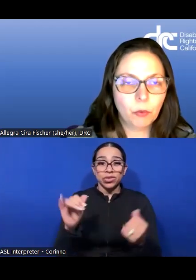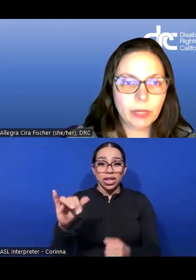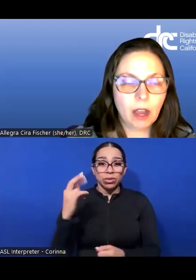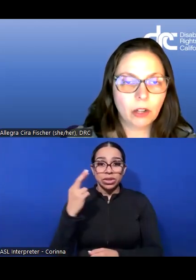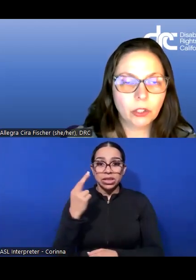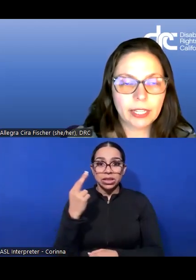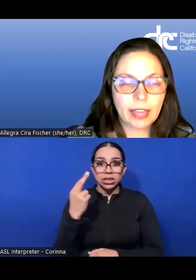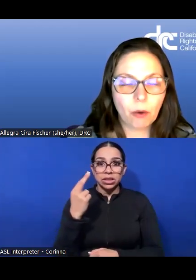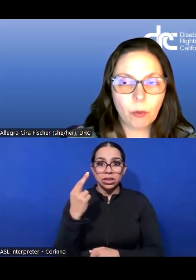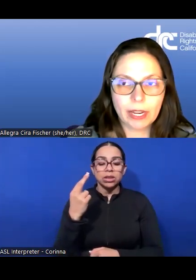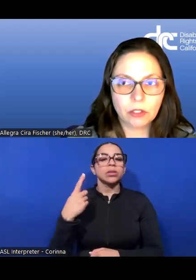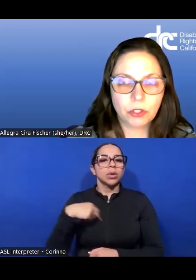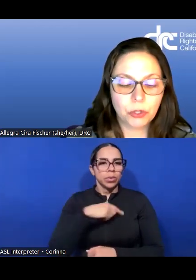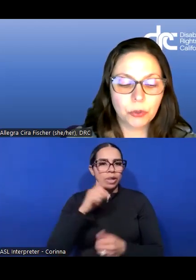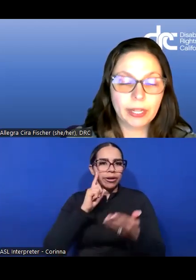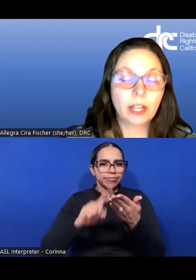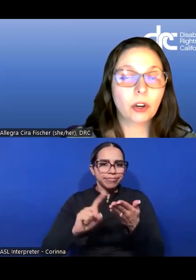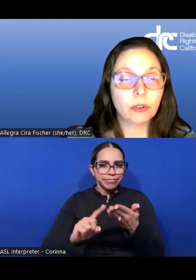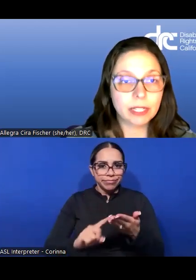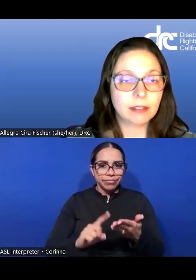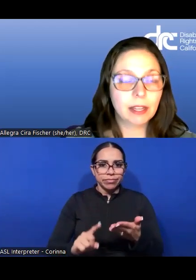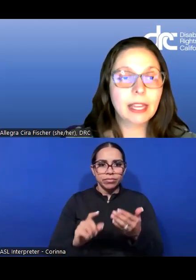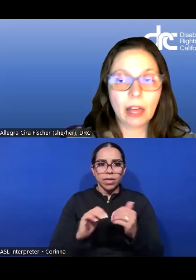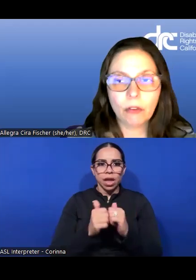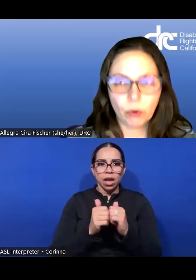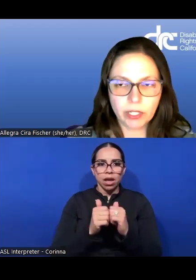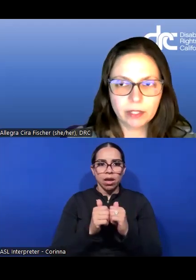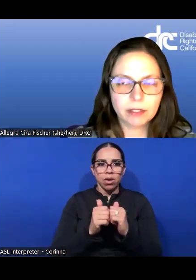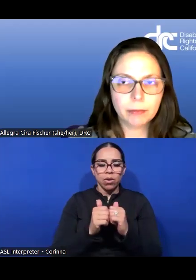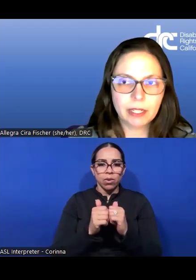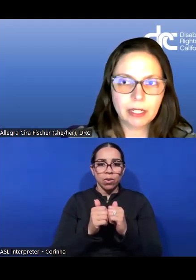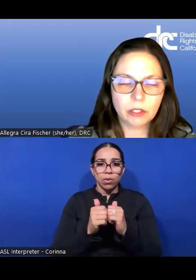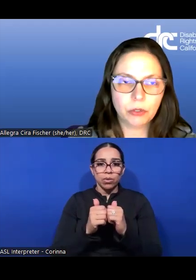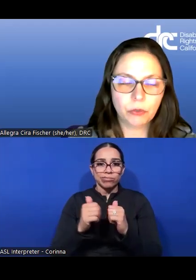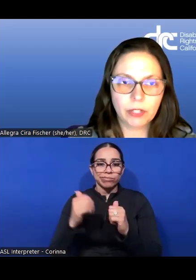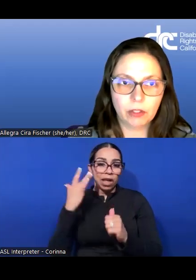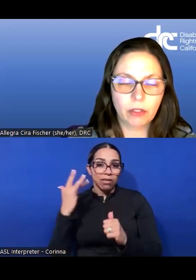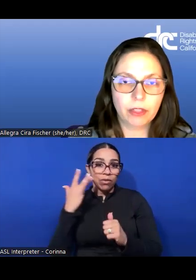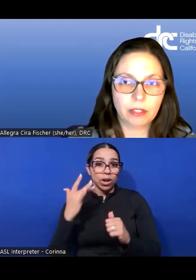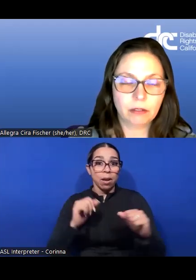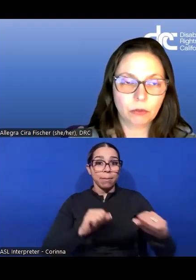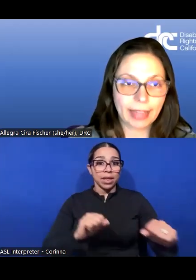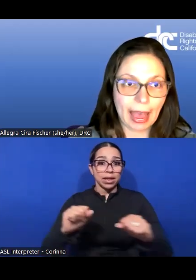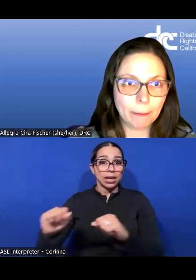we are looking at ways to increase California's ability to fill this gap.